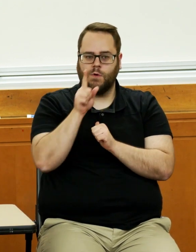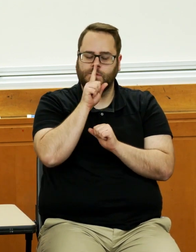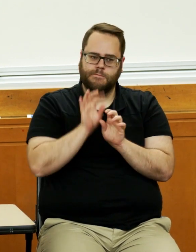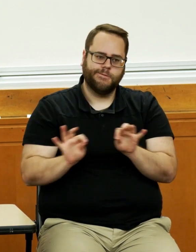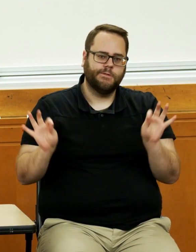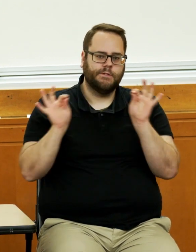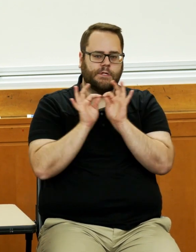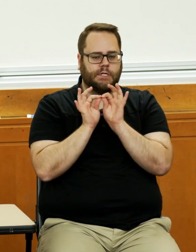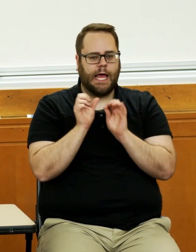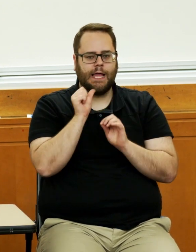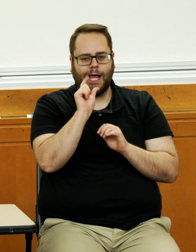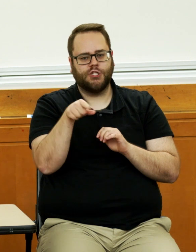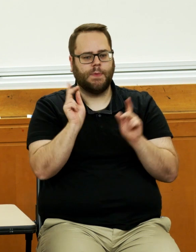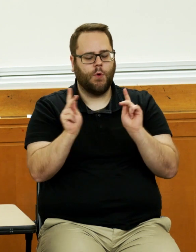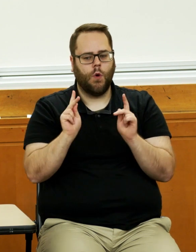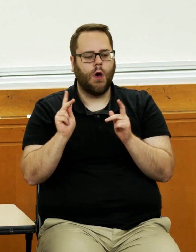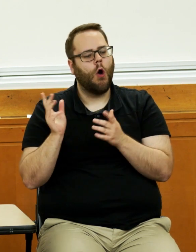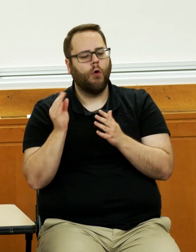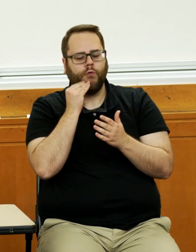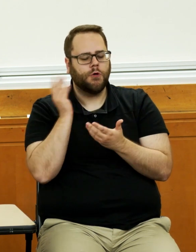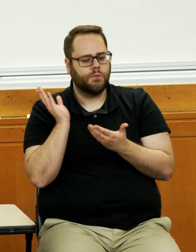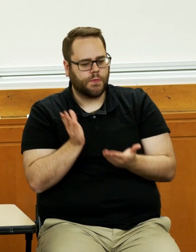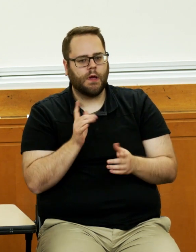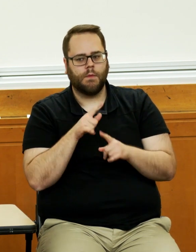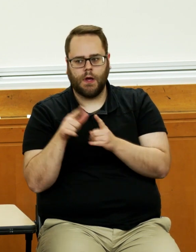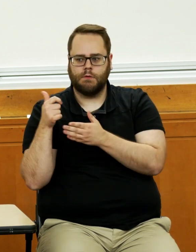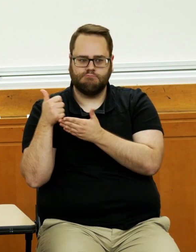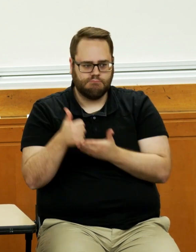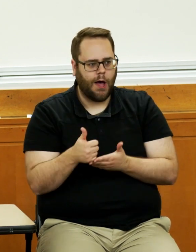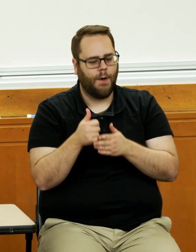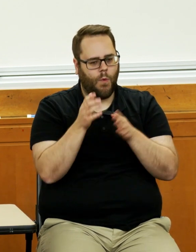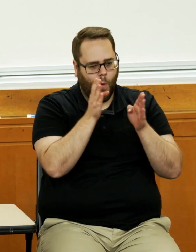sort of like people who brought in food, but in terms of like helping to organize the strategy.